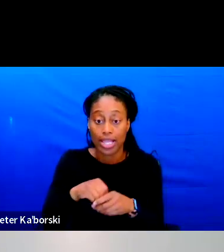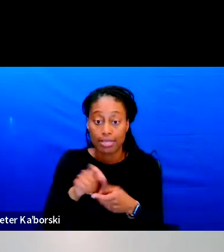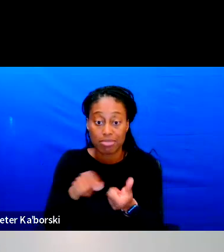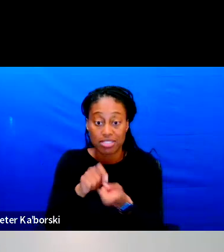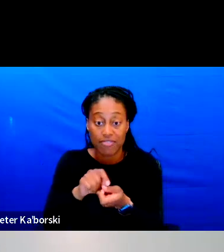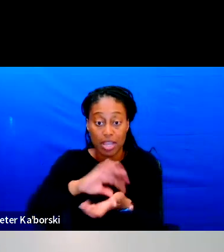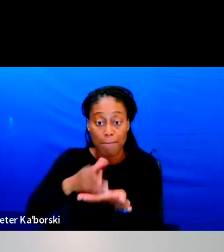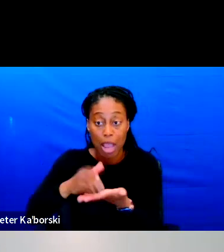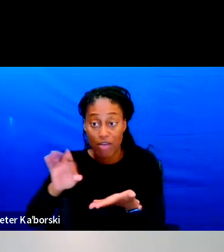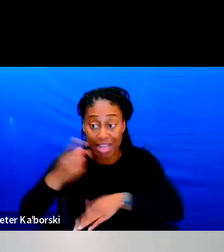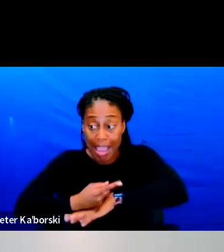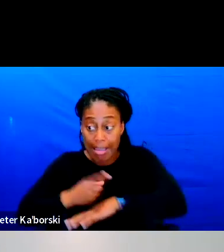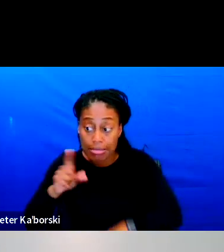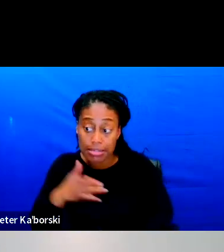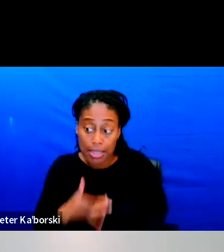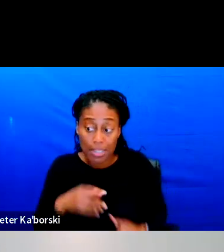Kyle Kleist: Usually we try to within 3 days.